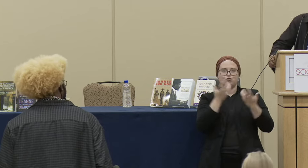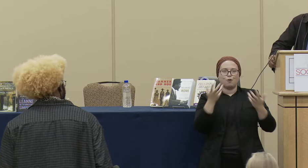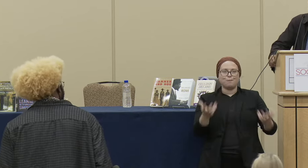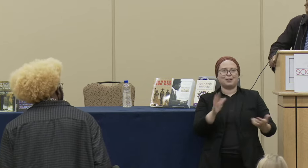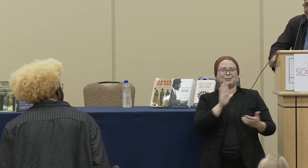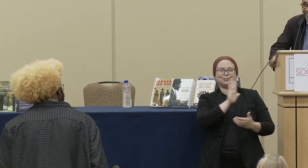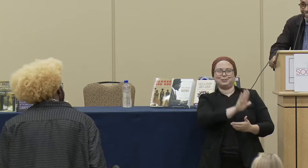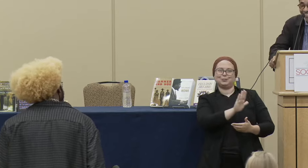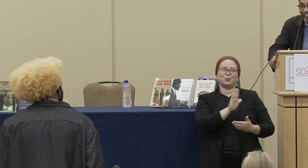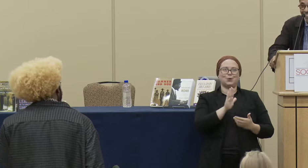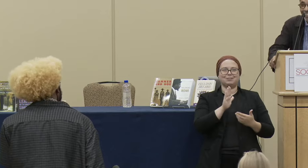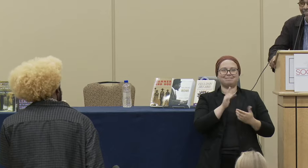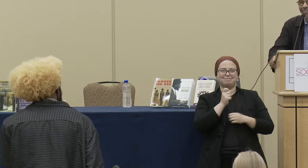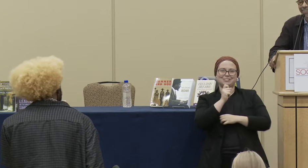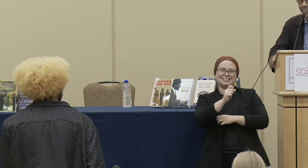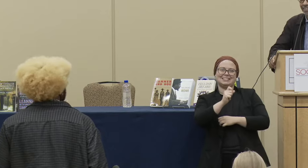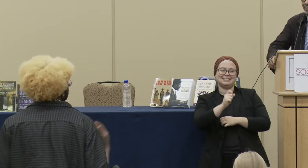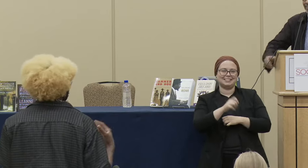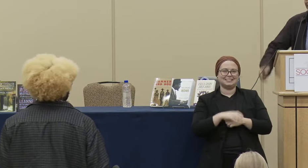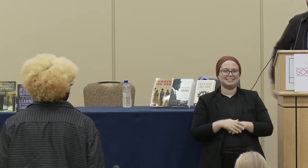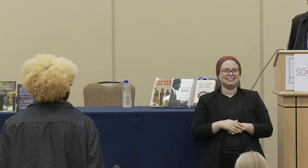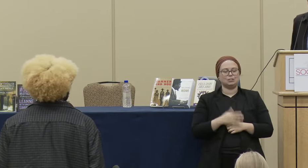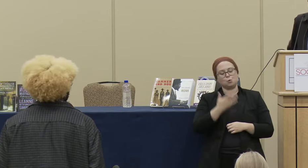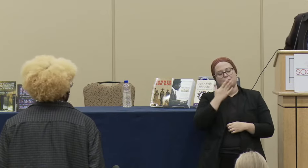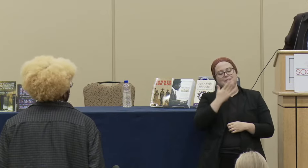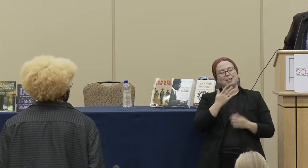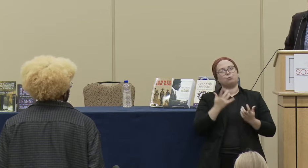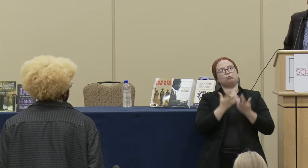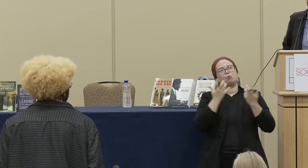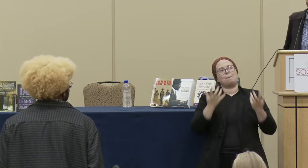think a lot of -- (indiscernible) -- thank you so